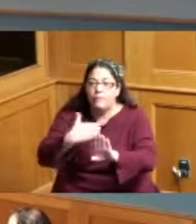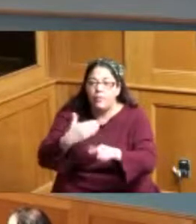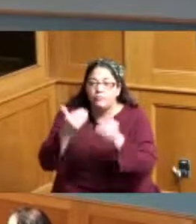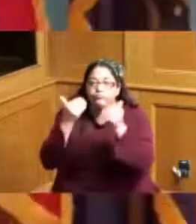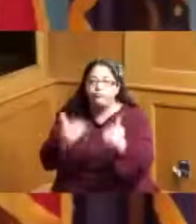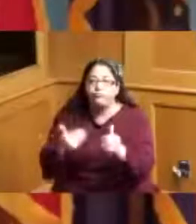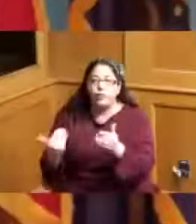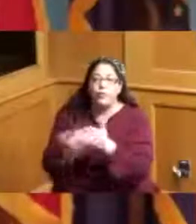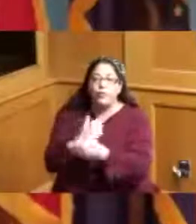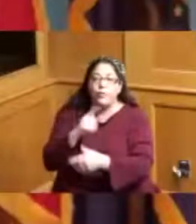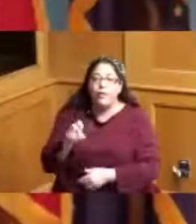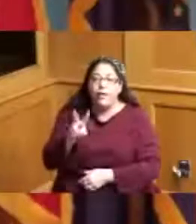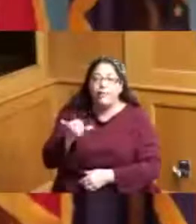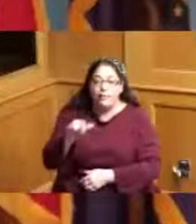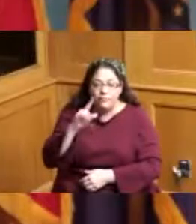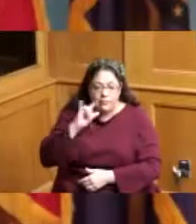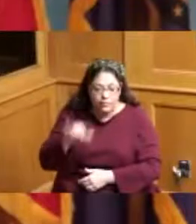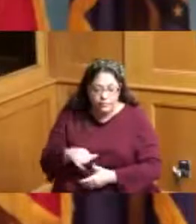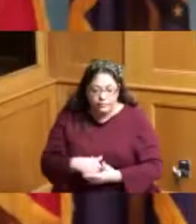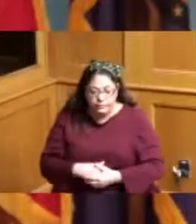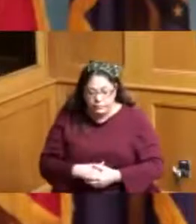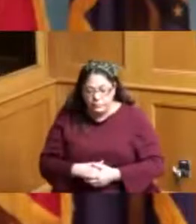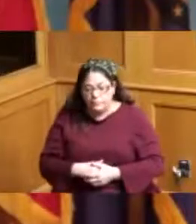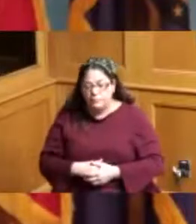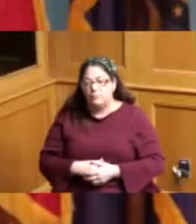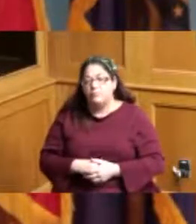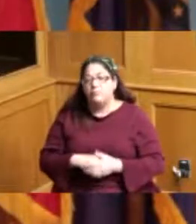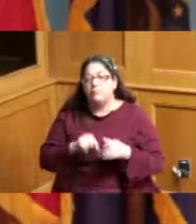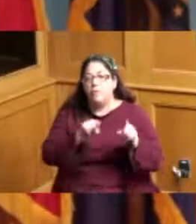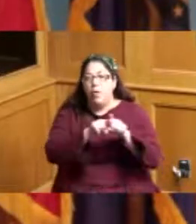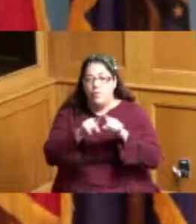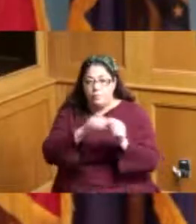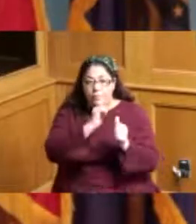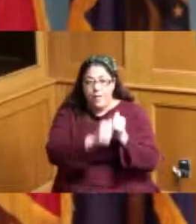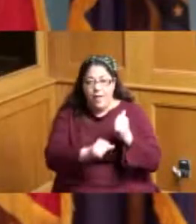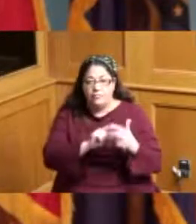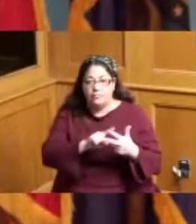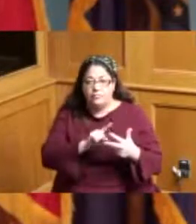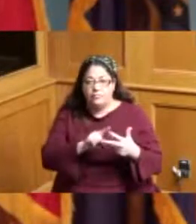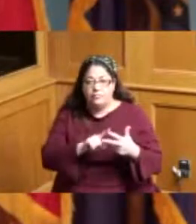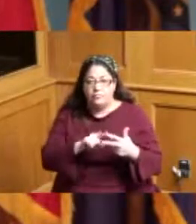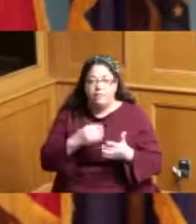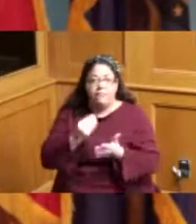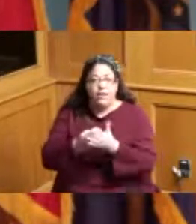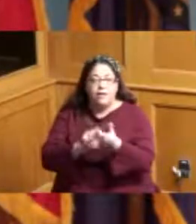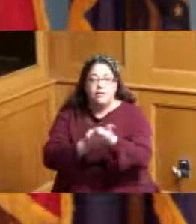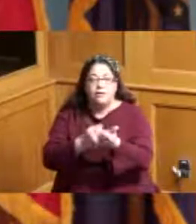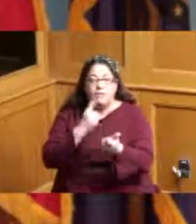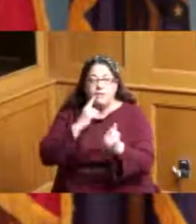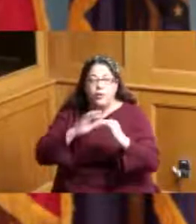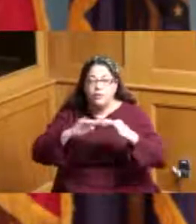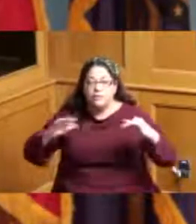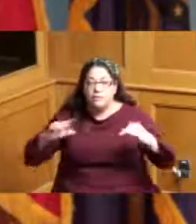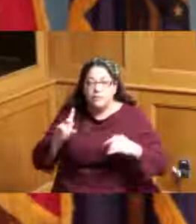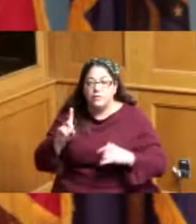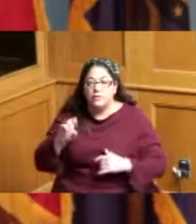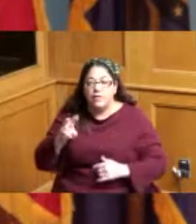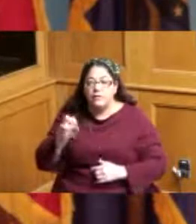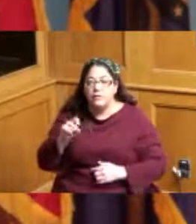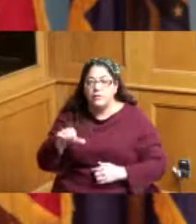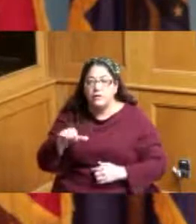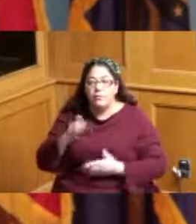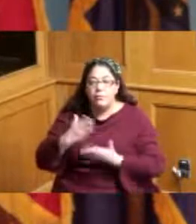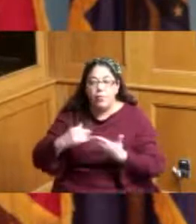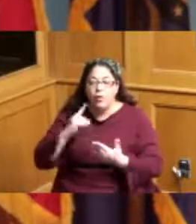a new levy on and also we passed some funding for the diversity part with seniors I don't know